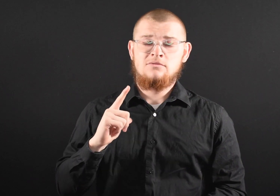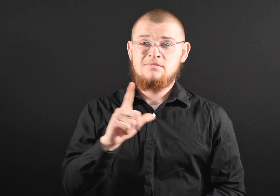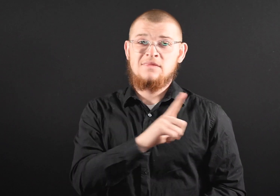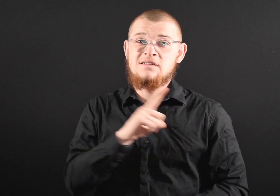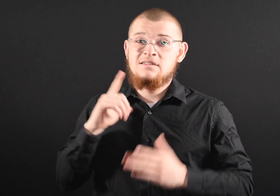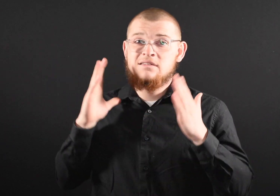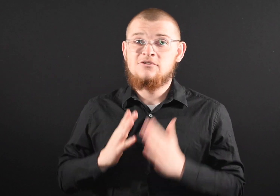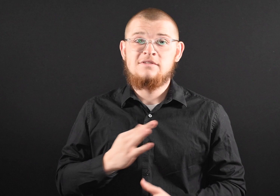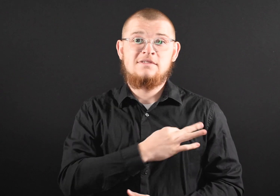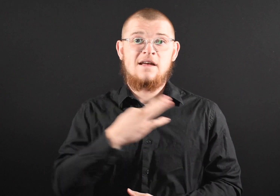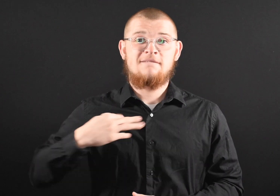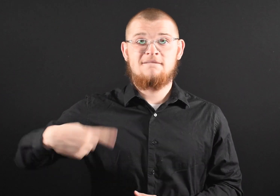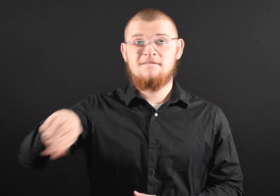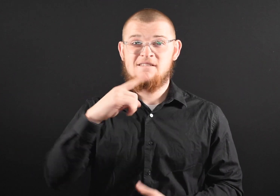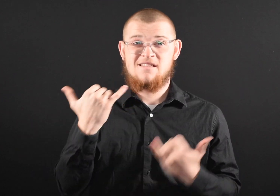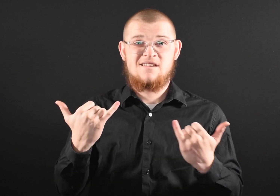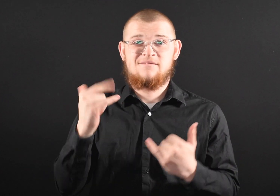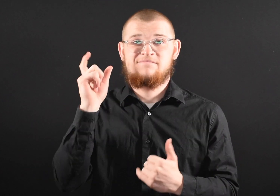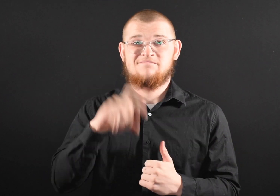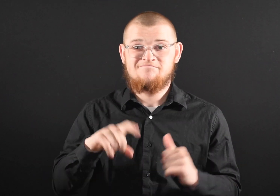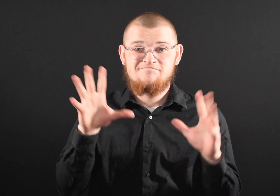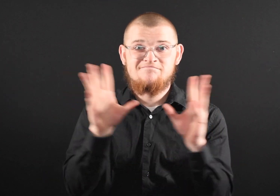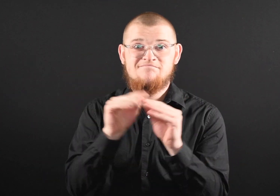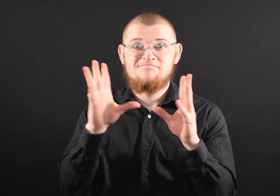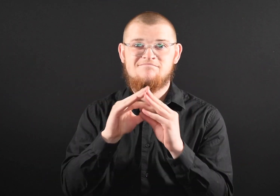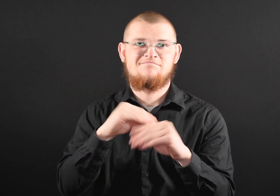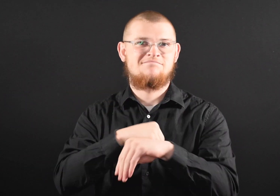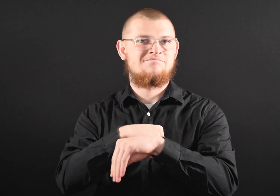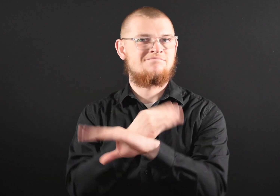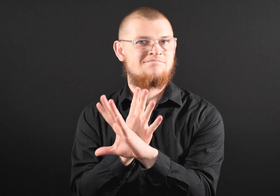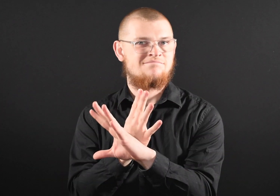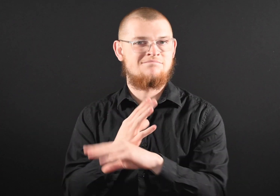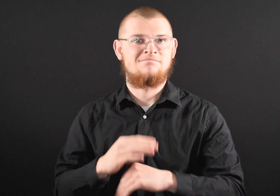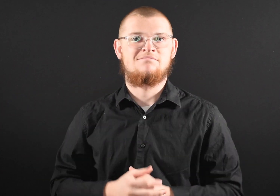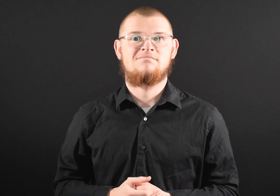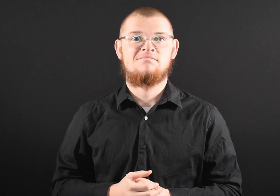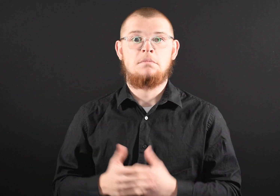Legislators and their staff have to navigate remote sessions.